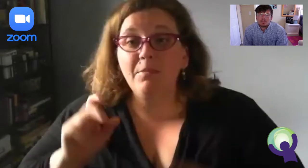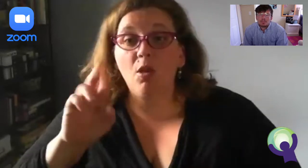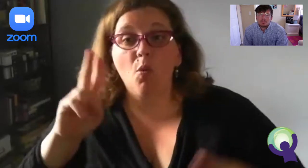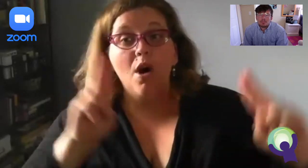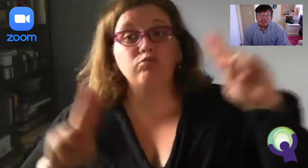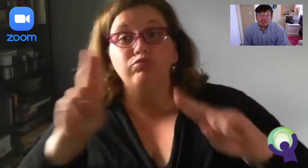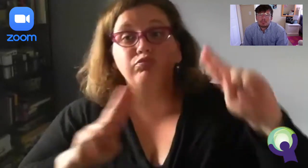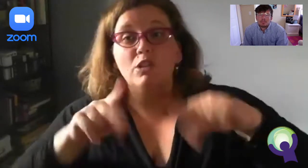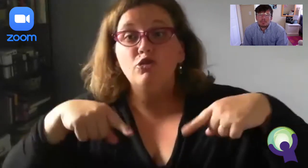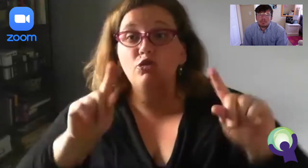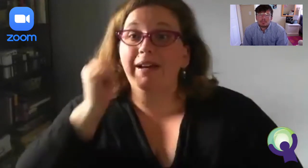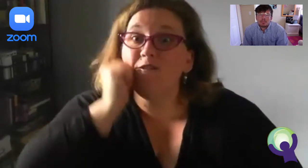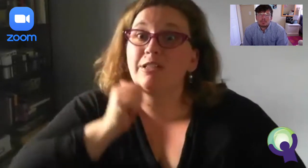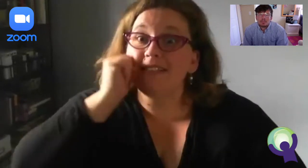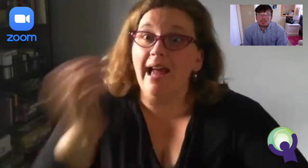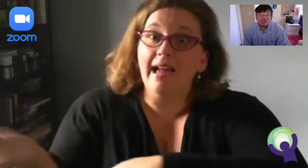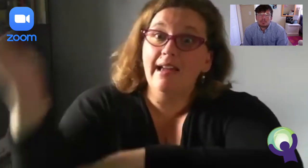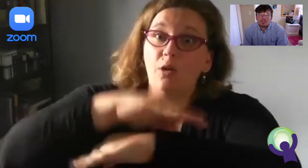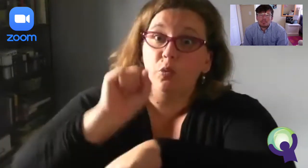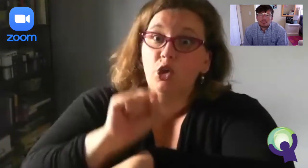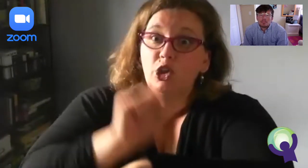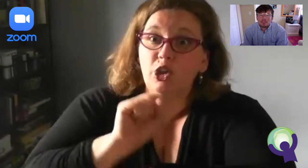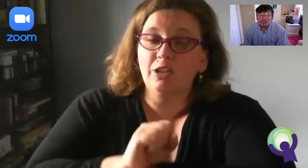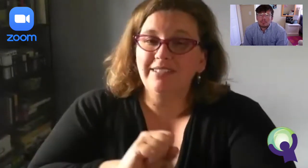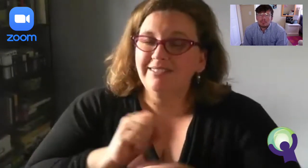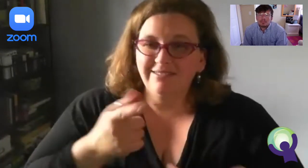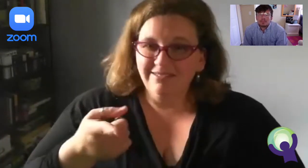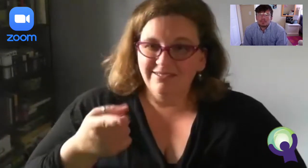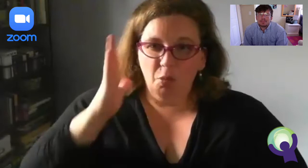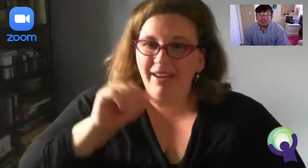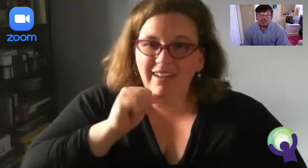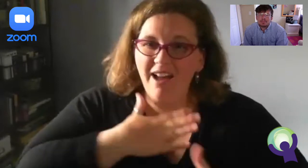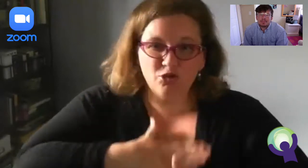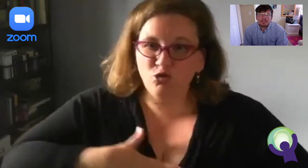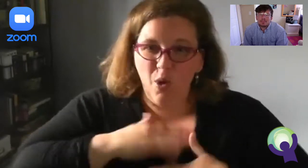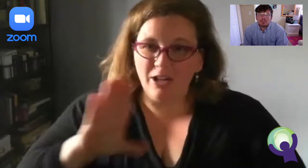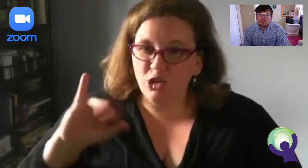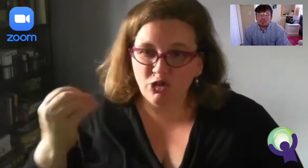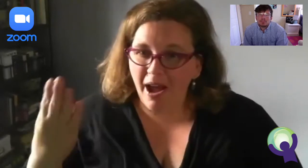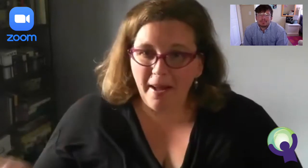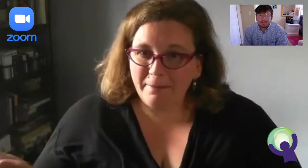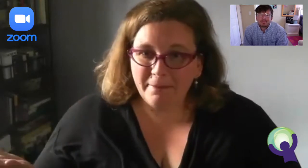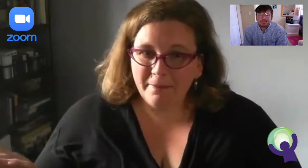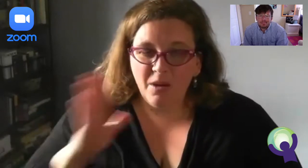the people who you're working with and if you can't joke around with each other, because you're with each other all day long, five days a week. If you